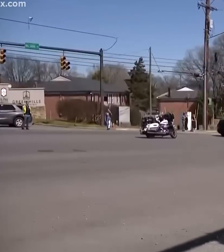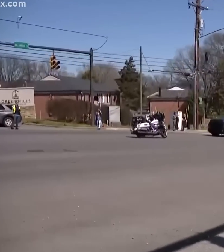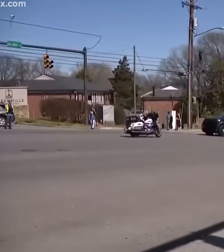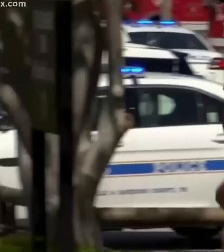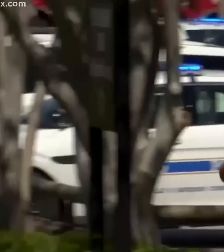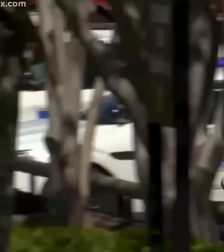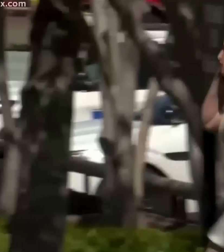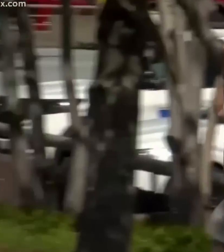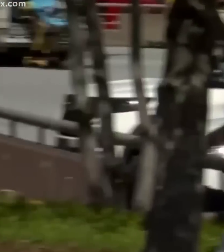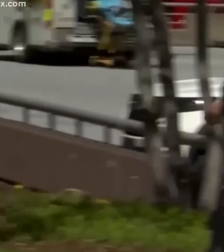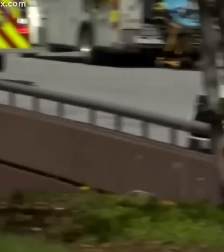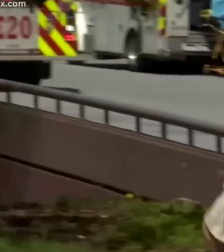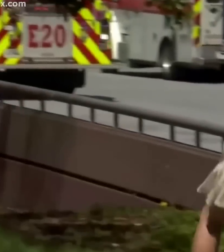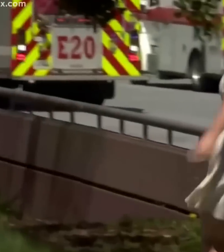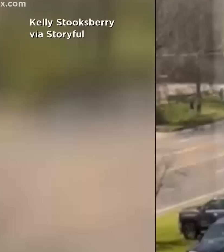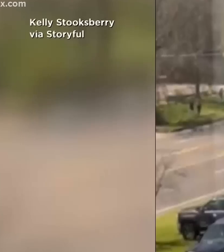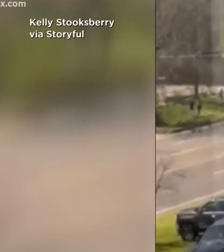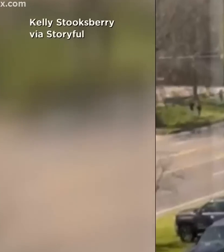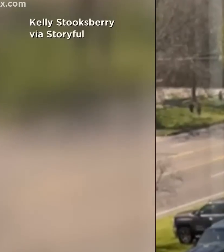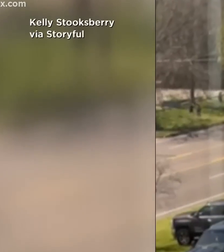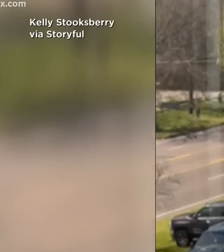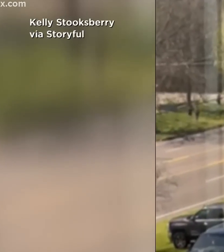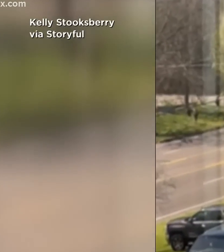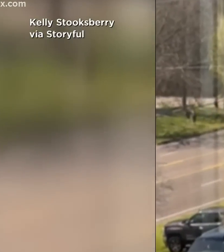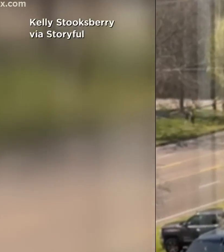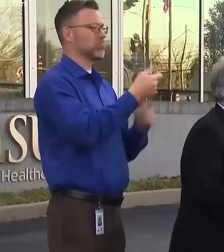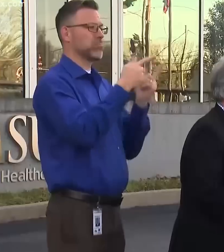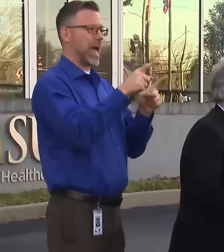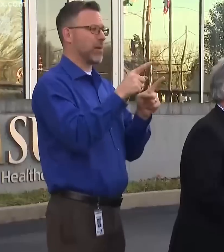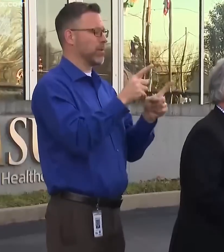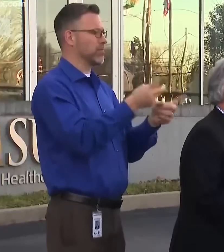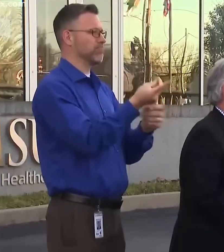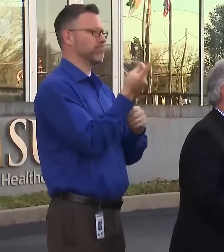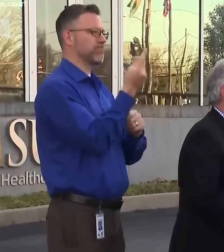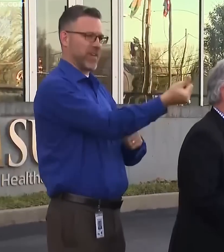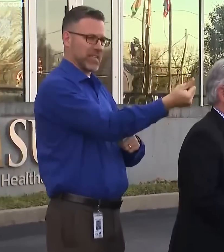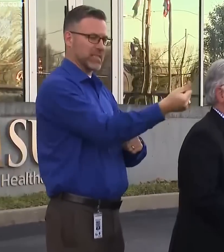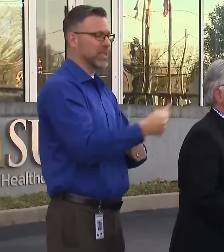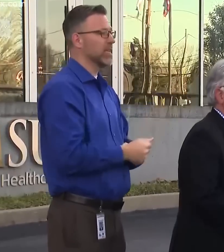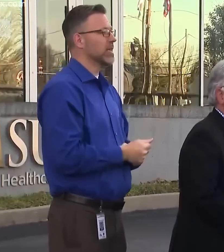Terrified parents were seen rushing to the school, so even in a remarkably fast response,